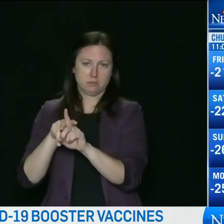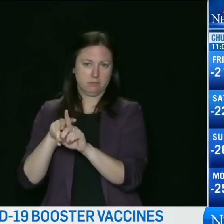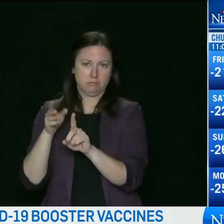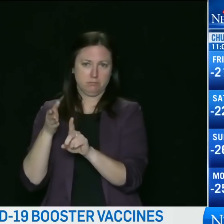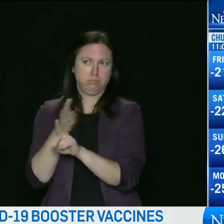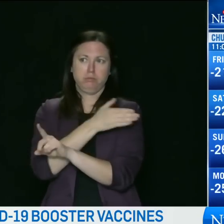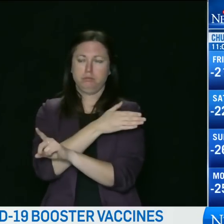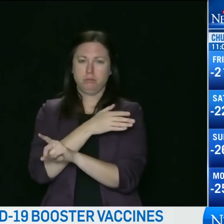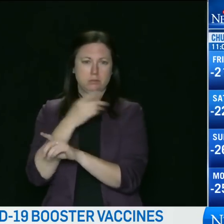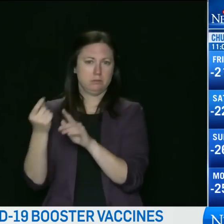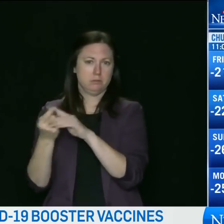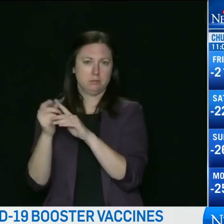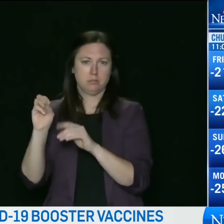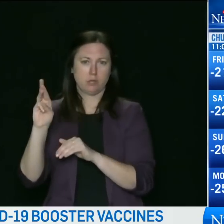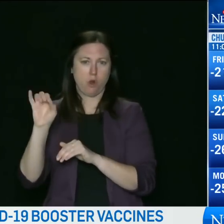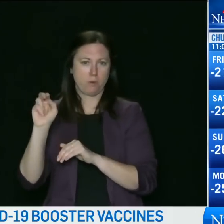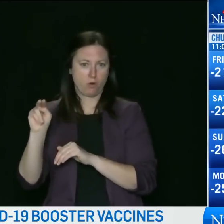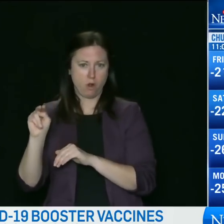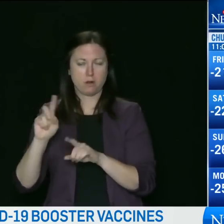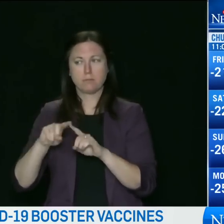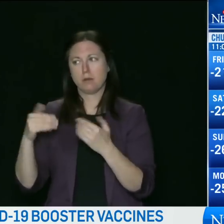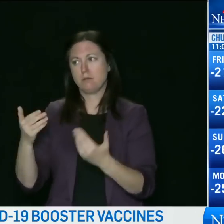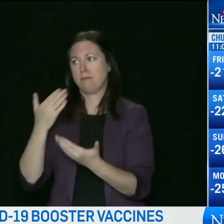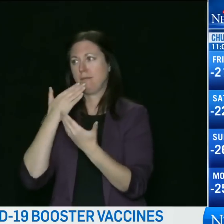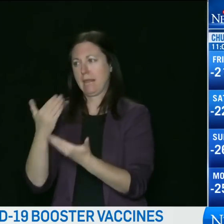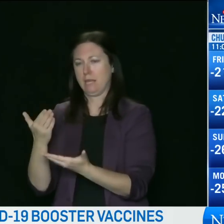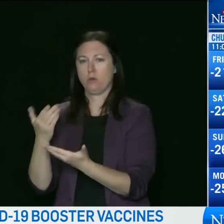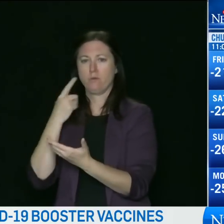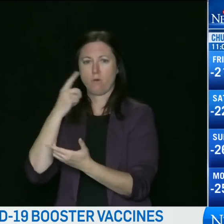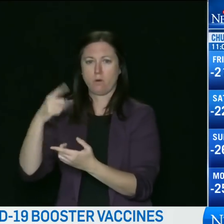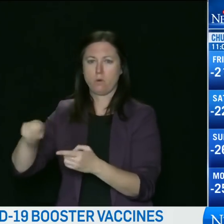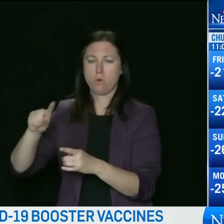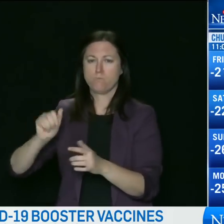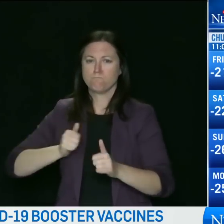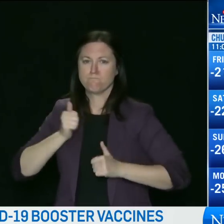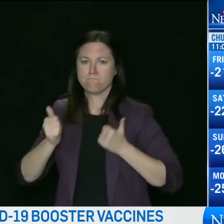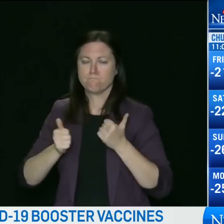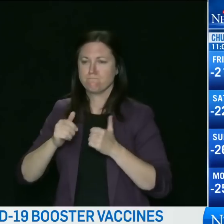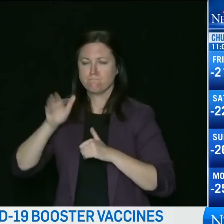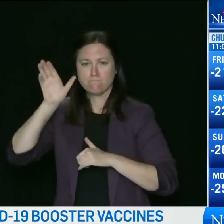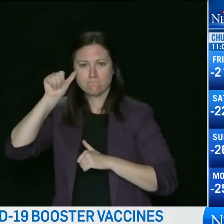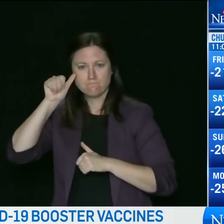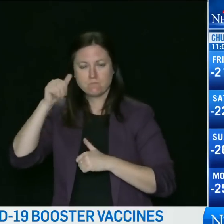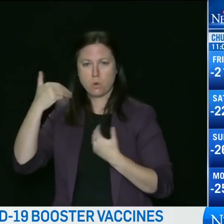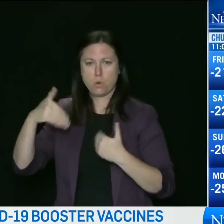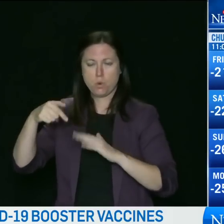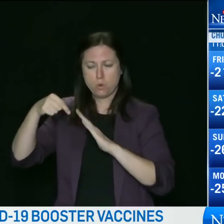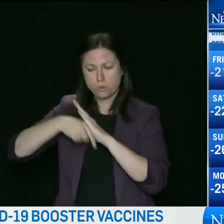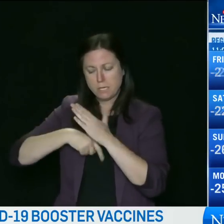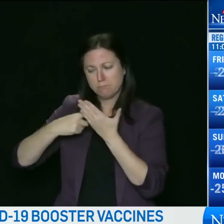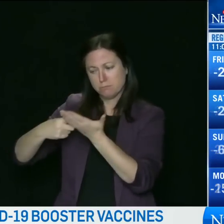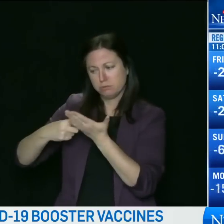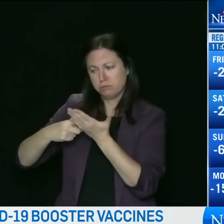RECOMMENDATIONS REGARDLESS OF